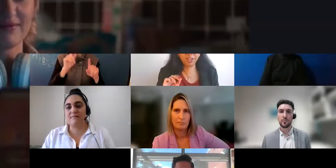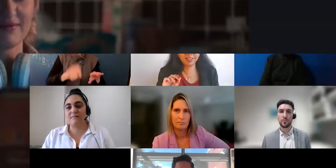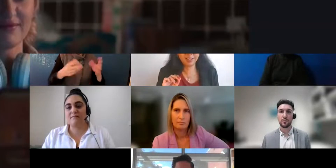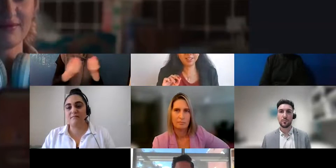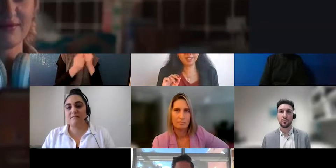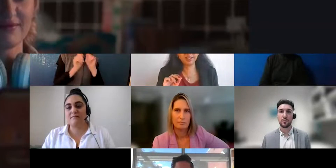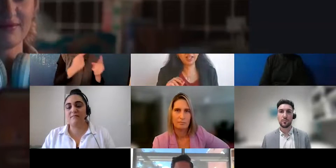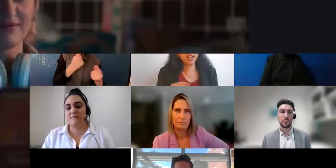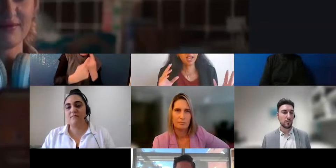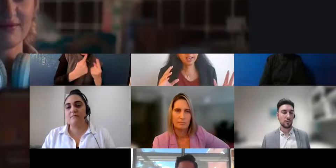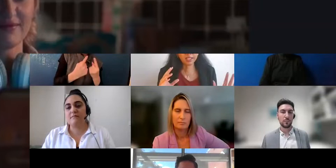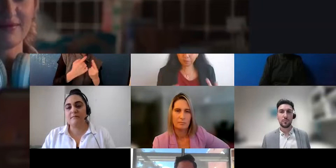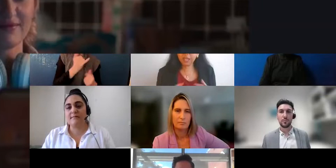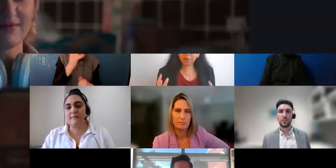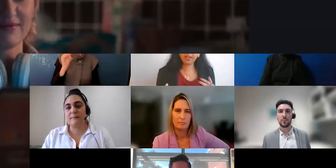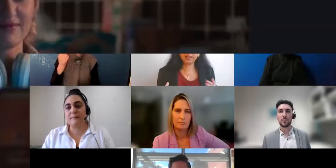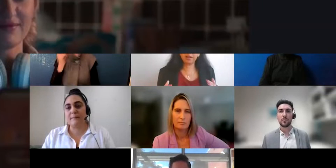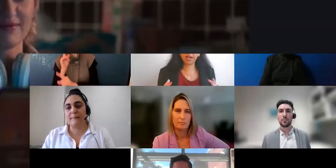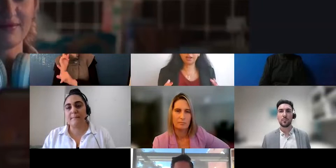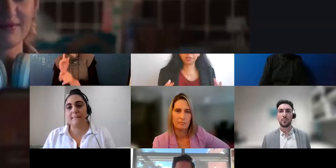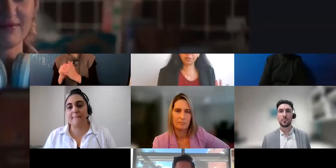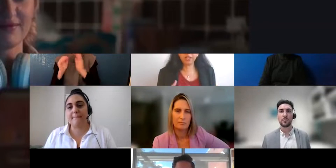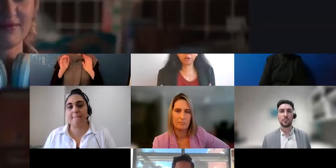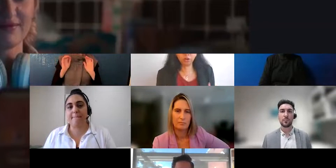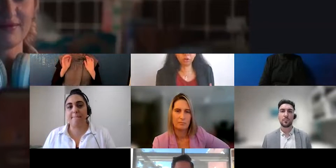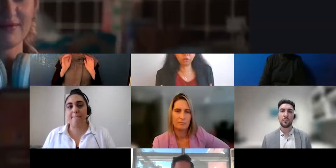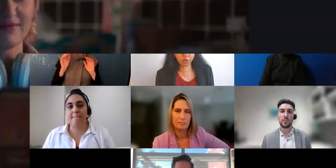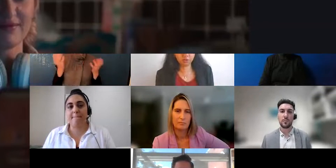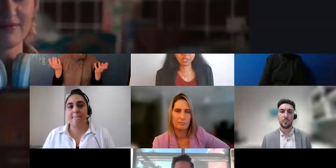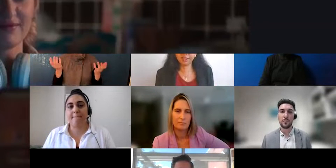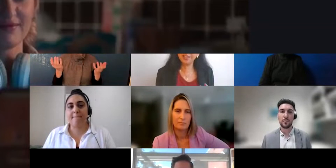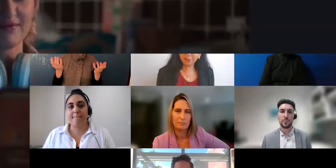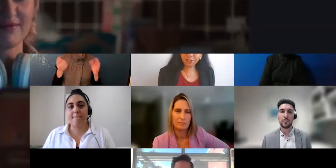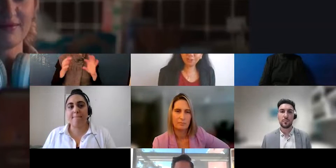advice and assistance and it may be that um depending on your circumstances including